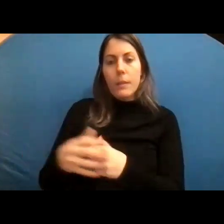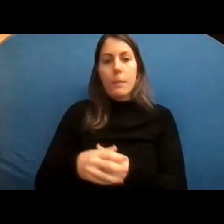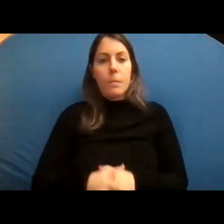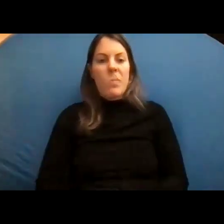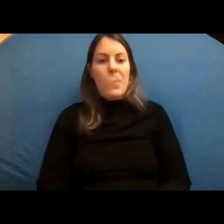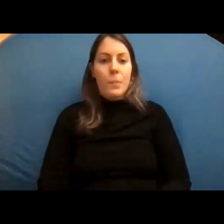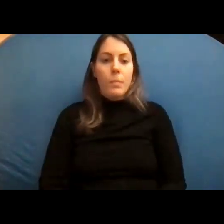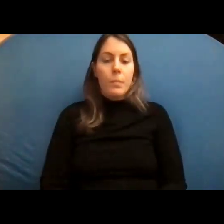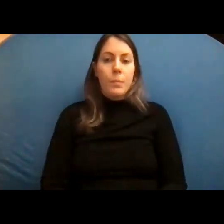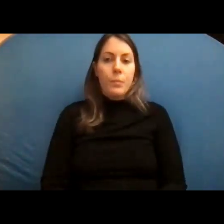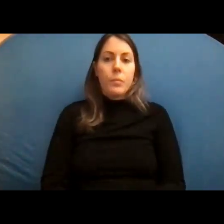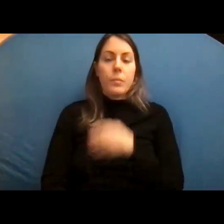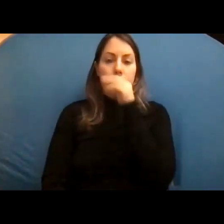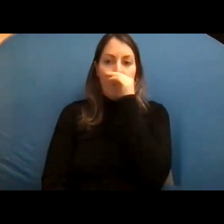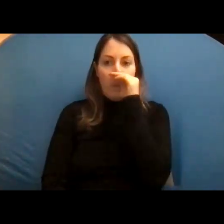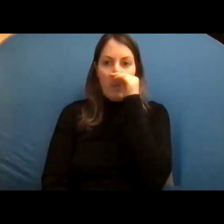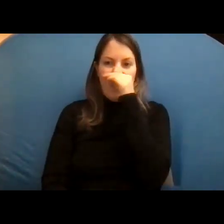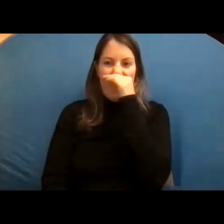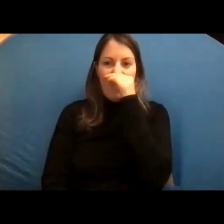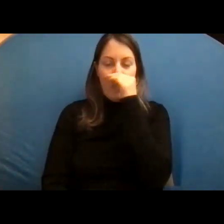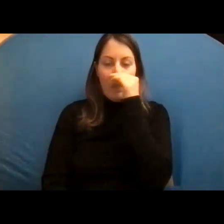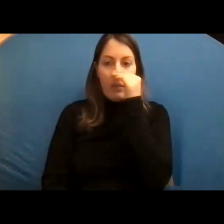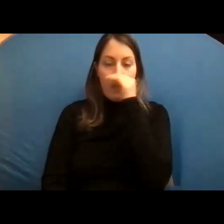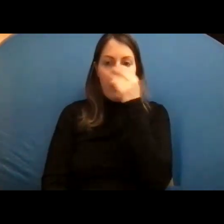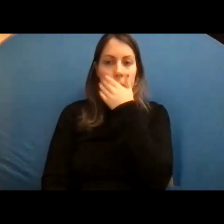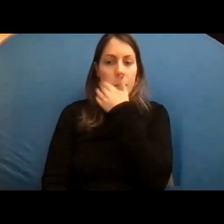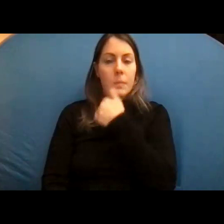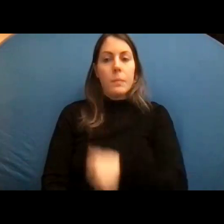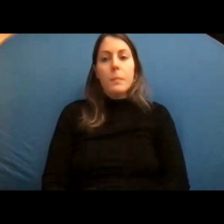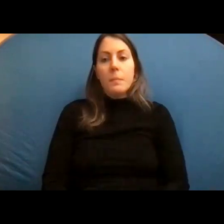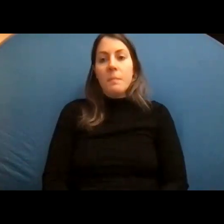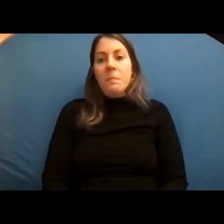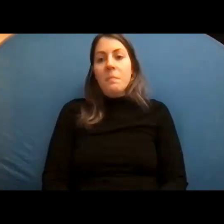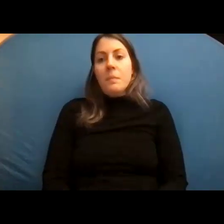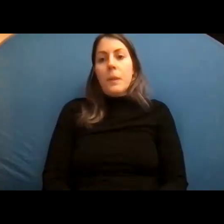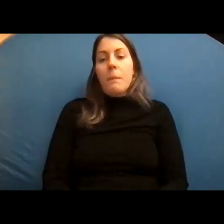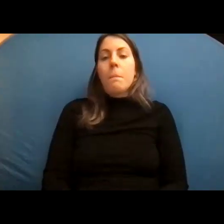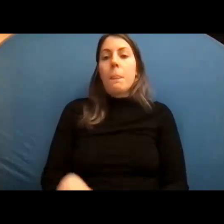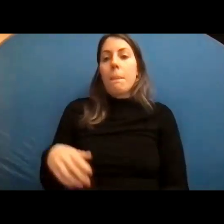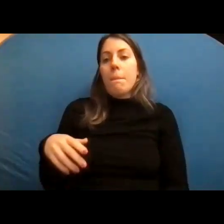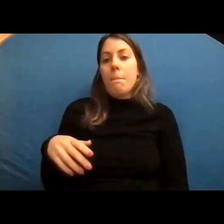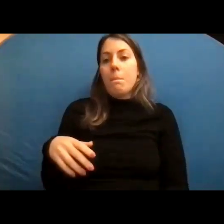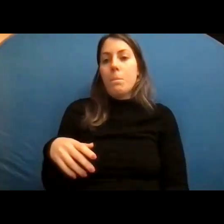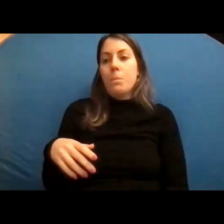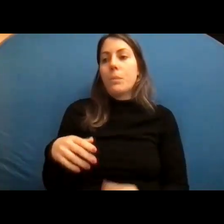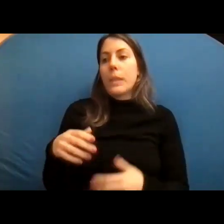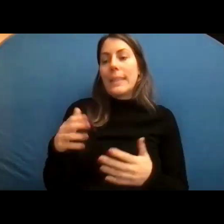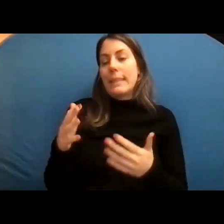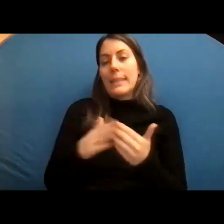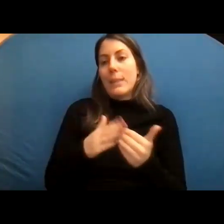services for each individual meeting. That kind of makes it less